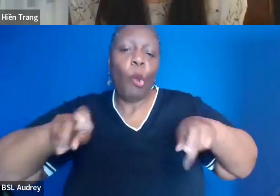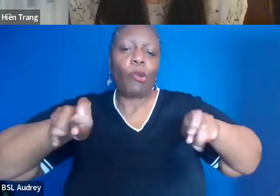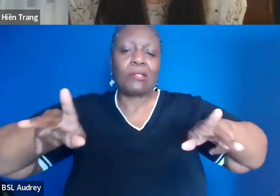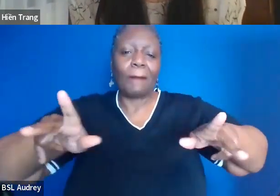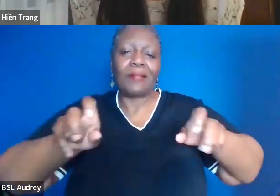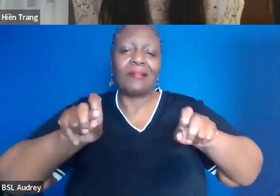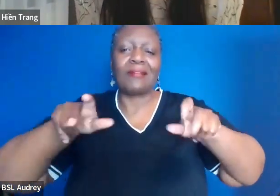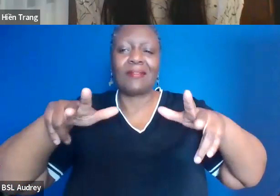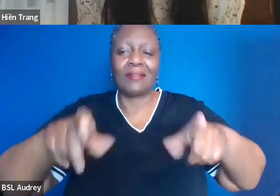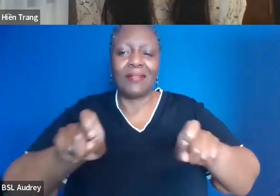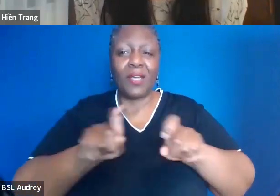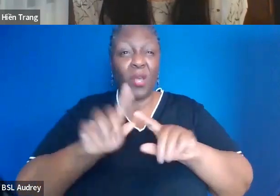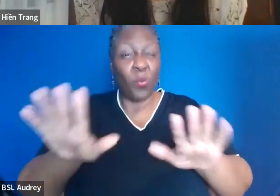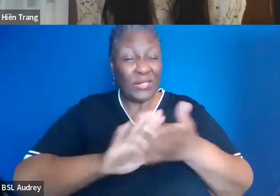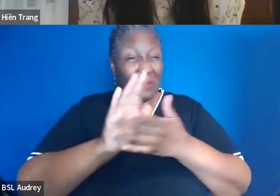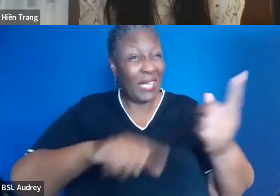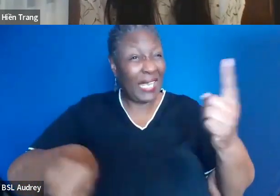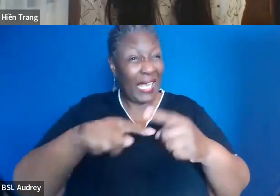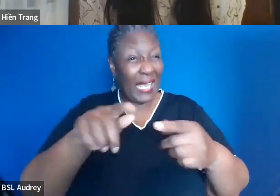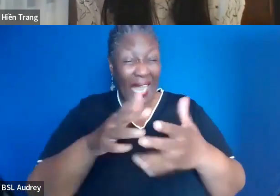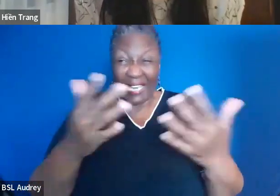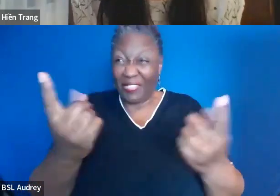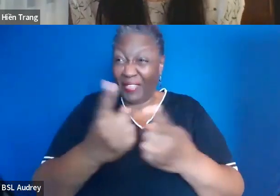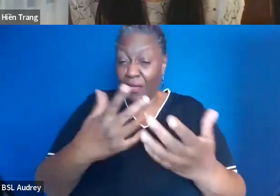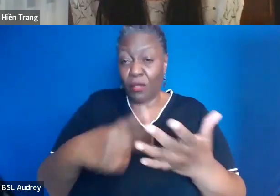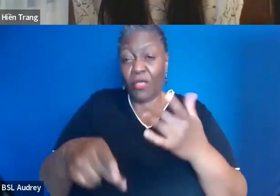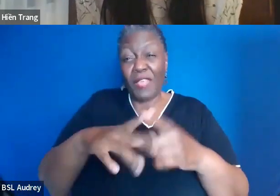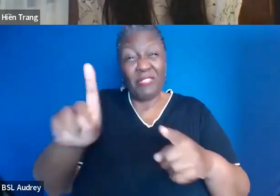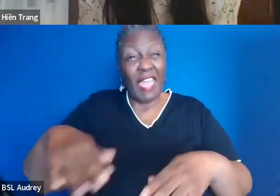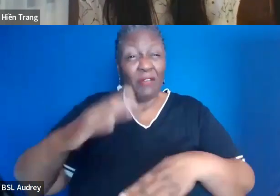Would it mean anything for anyone that there was a shark loving rhythm,